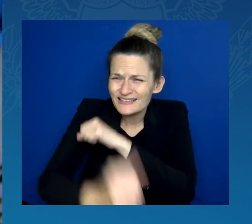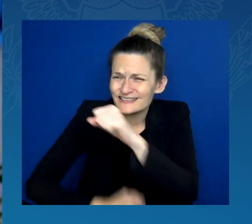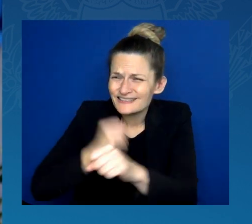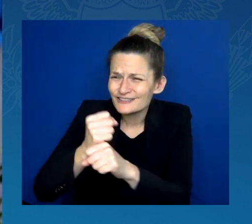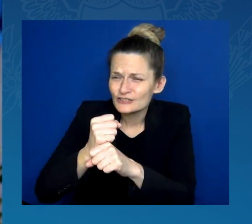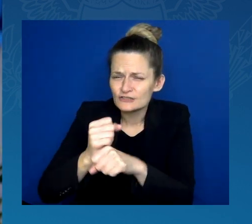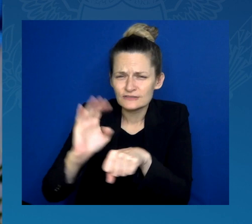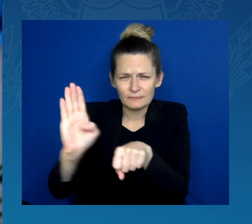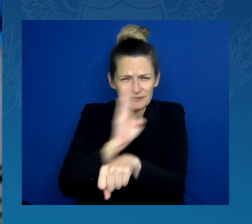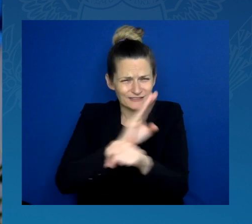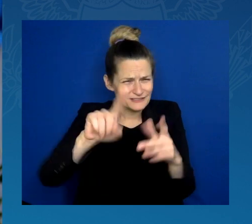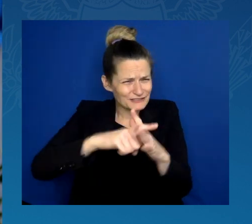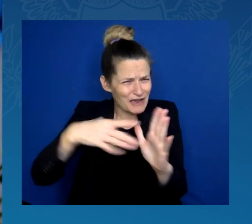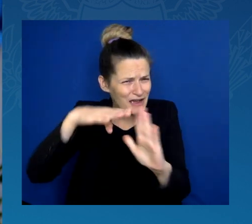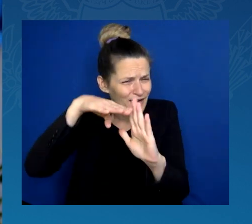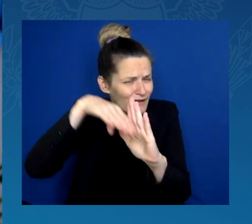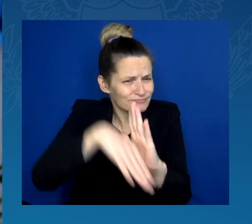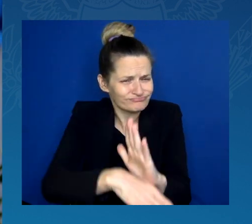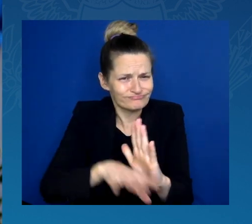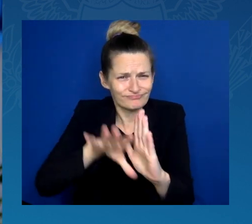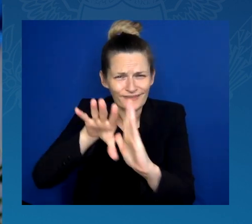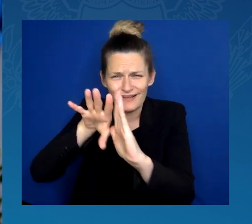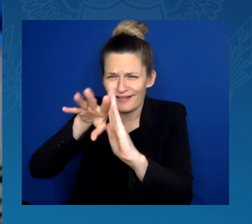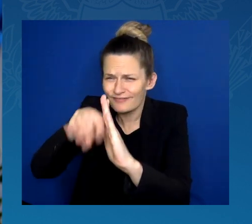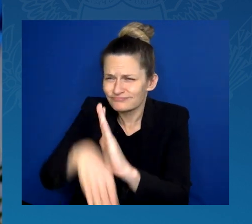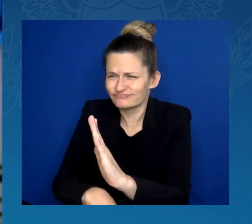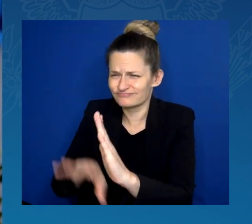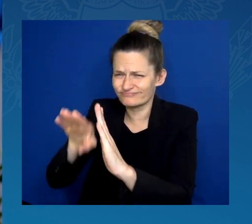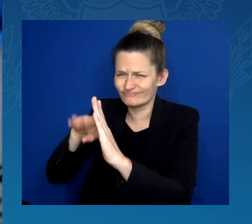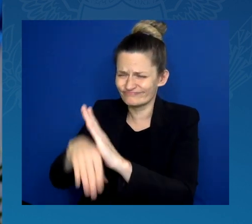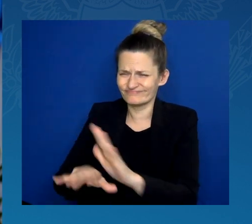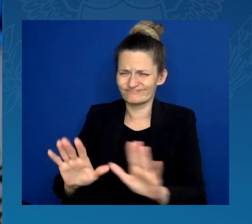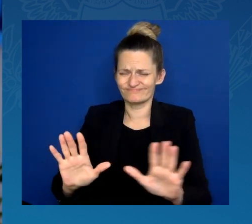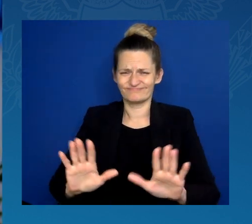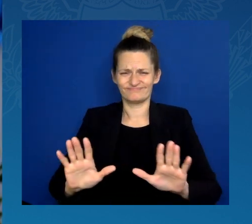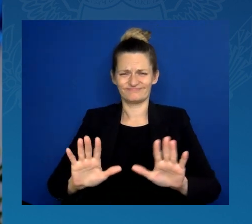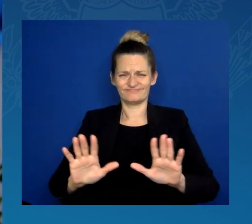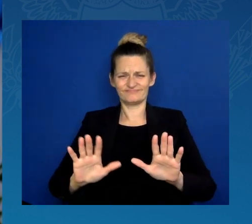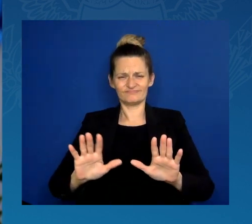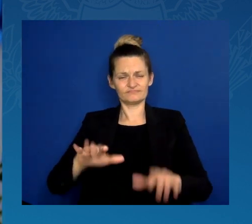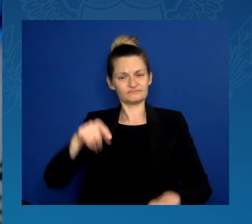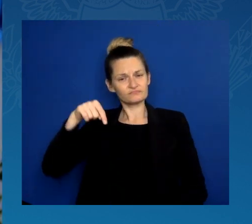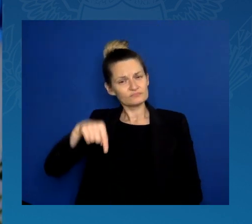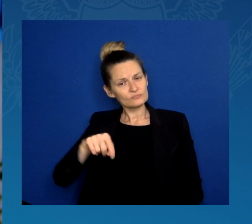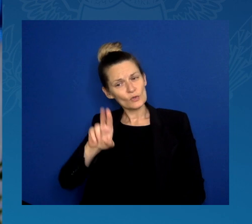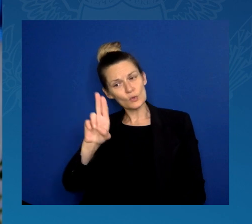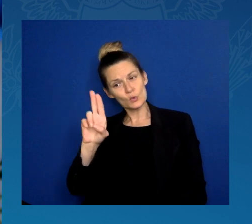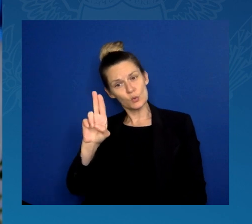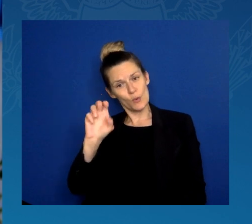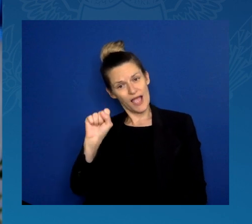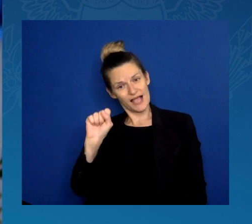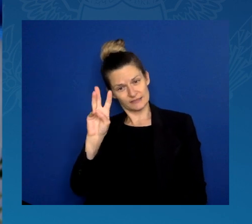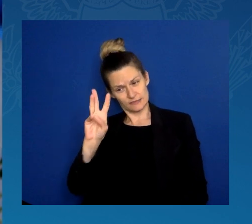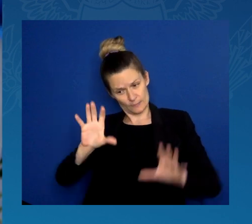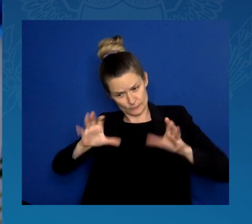This organization -- USW -- saw these challenges, and you overcame them.